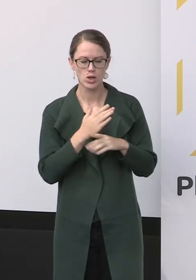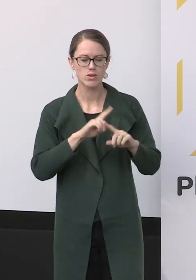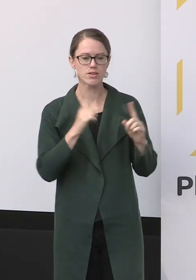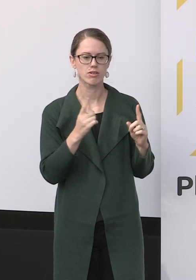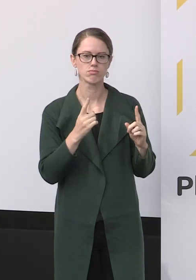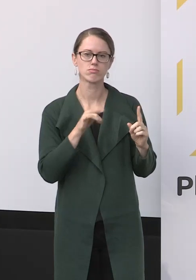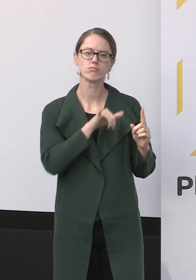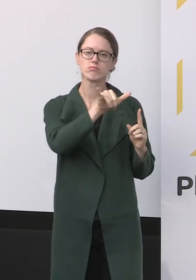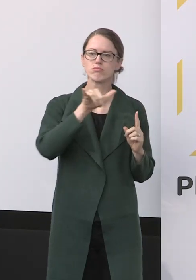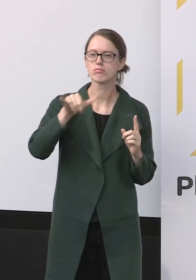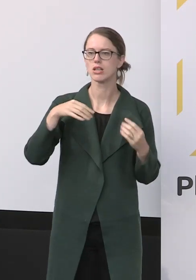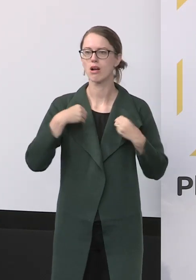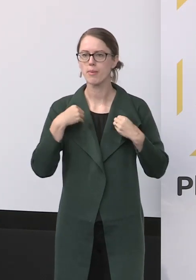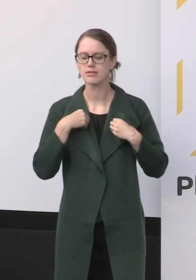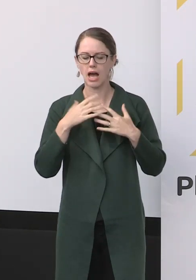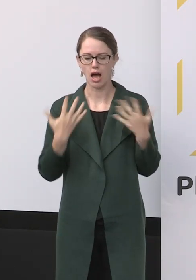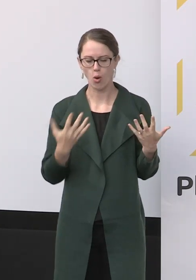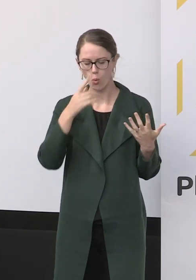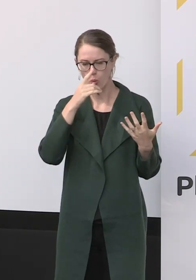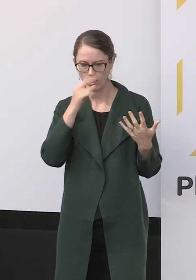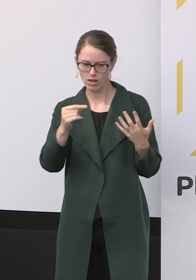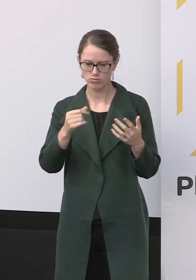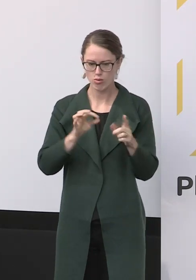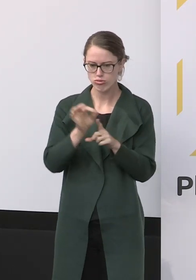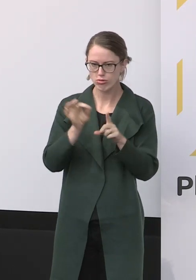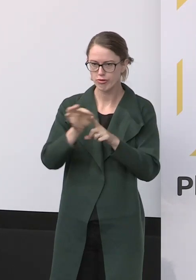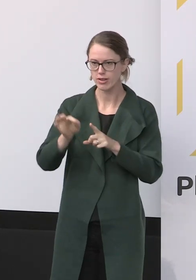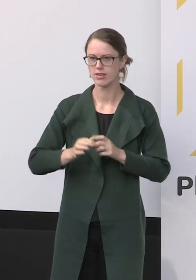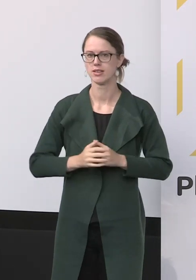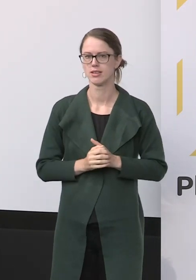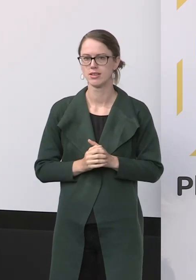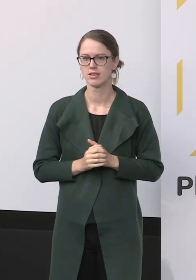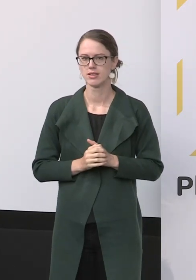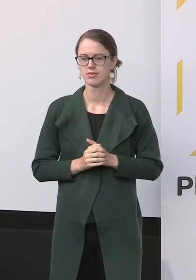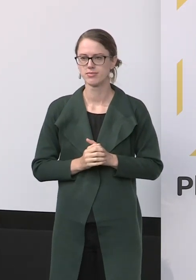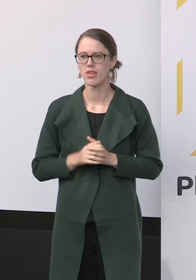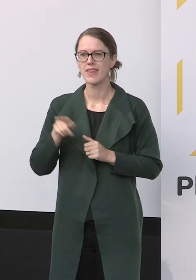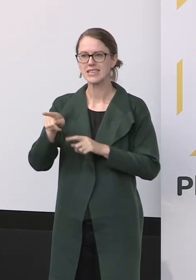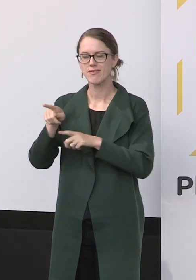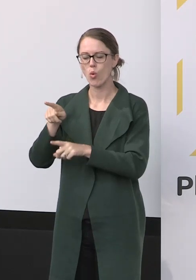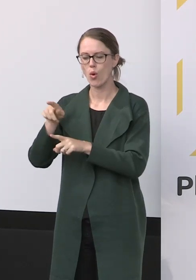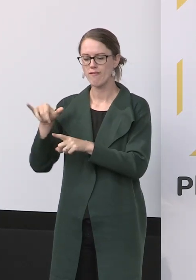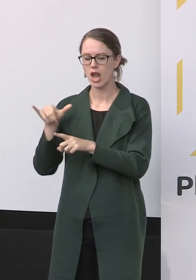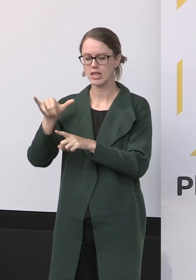guidelines around crew when they fly in, especially for Air New Zealand crew. We're